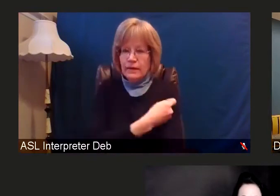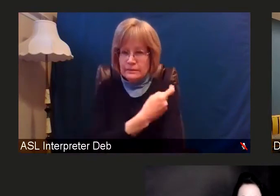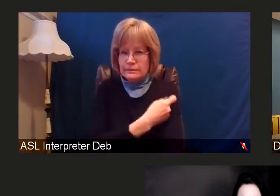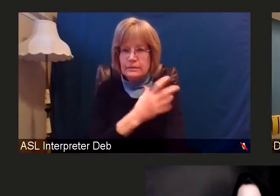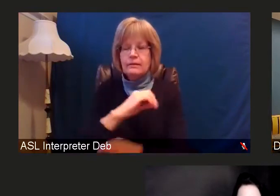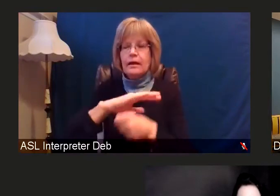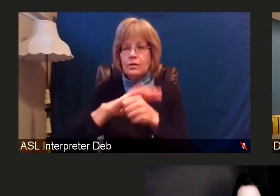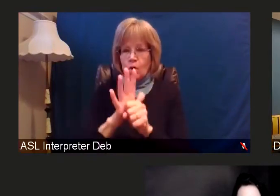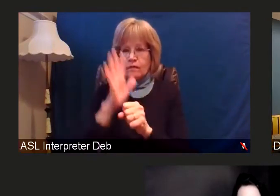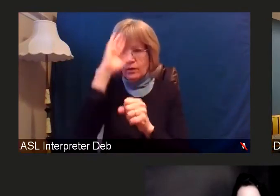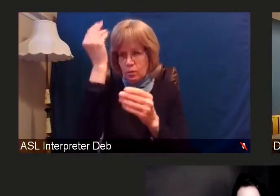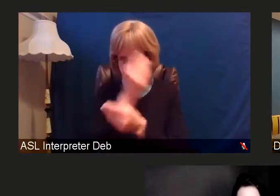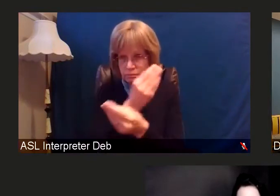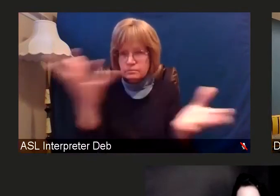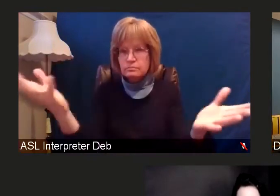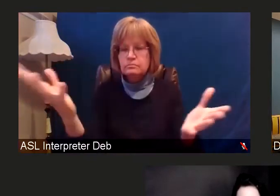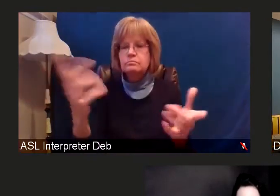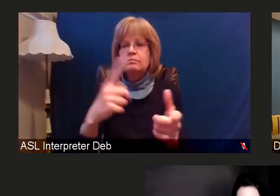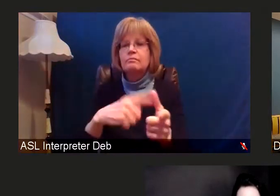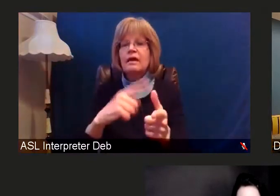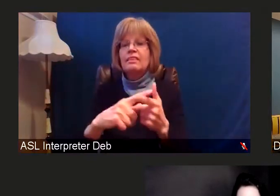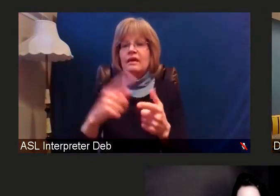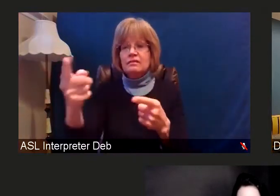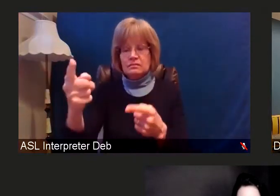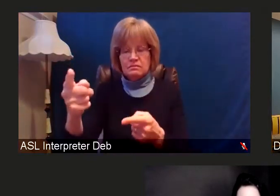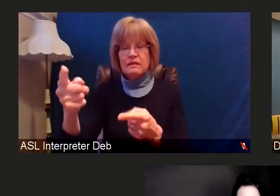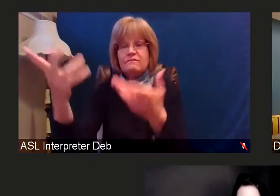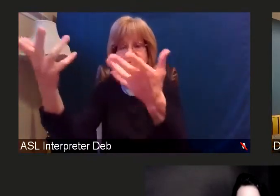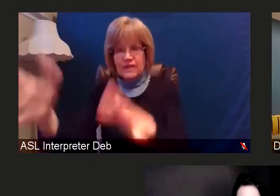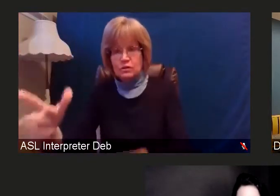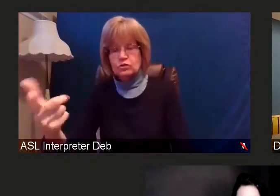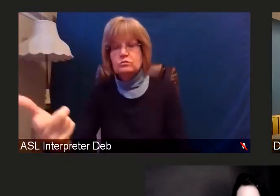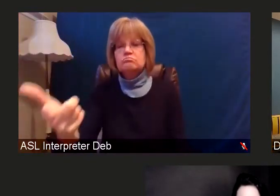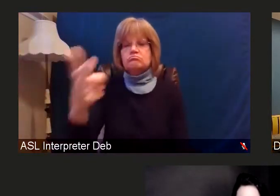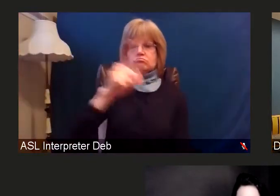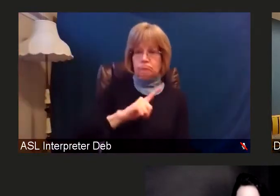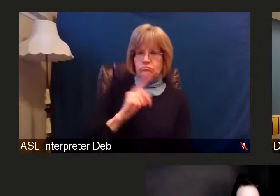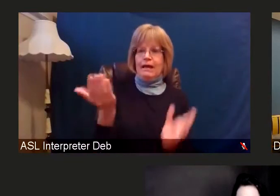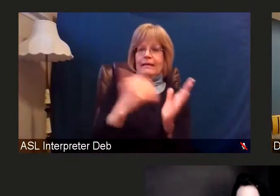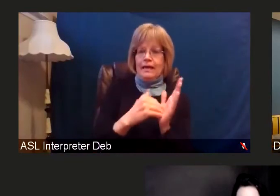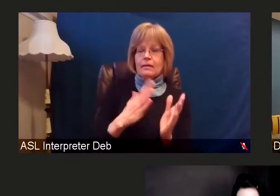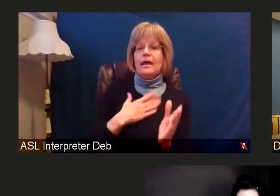and then I'll come back and then there'll be a question and answer period as well. Dr. Chasanov.